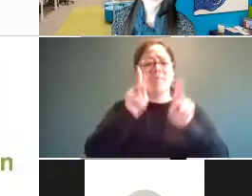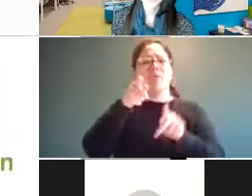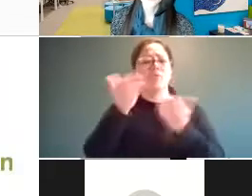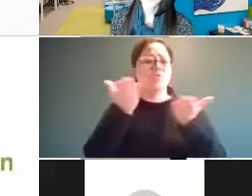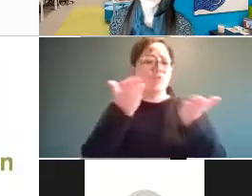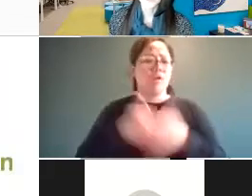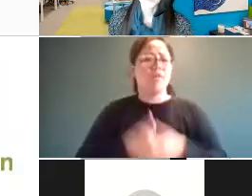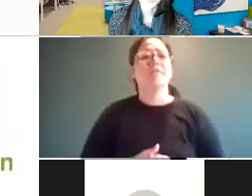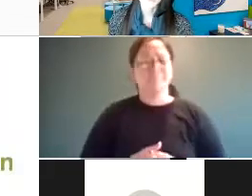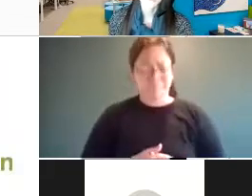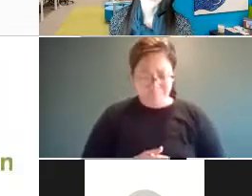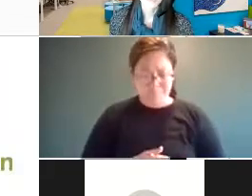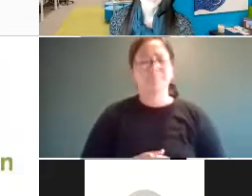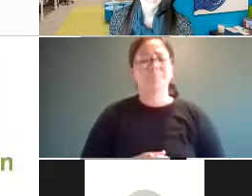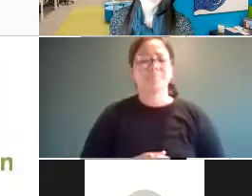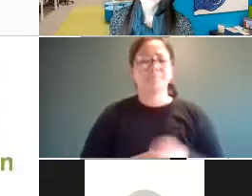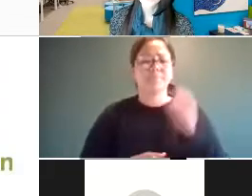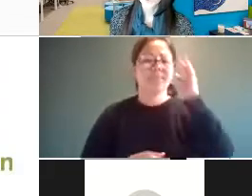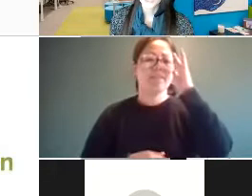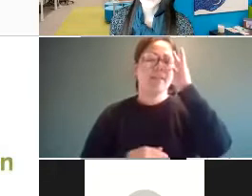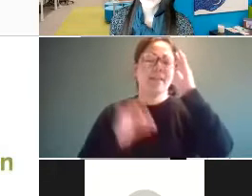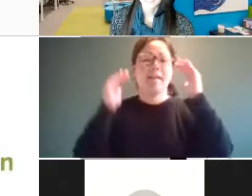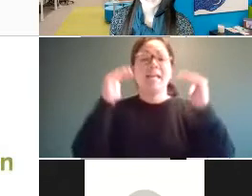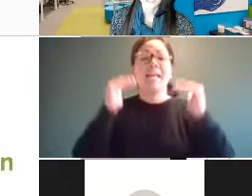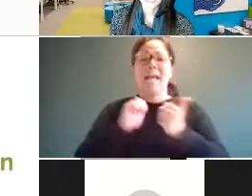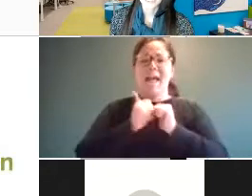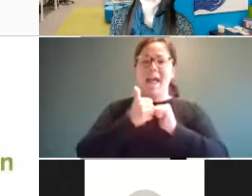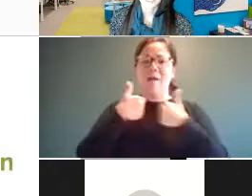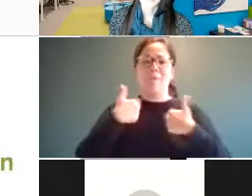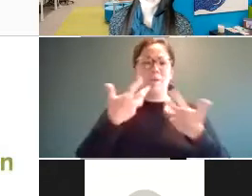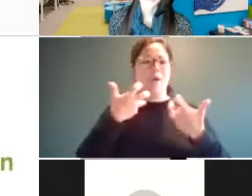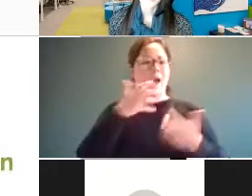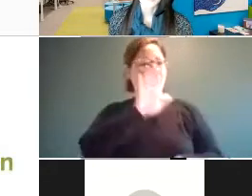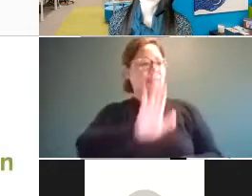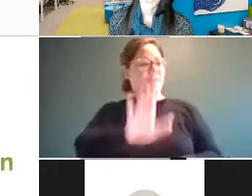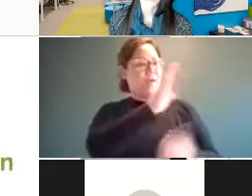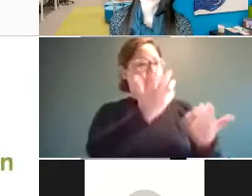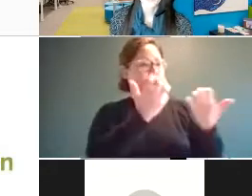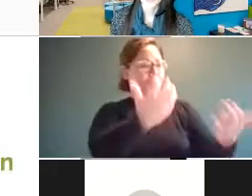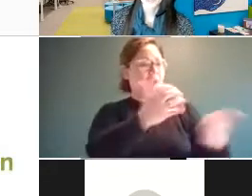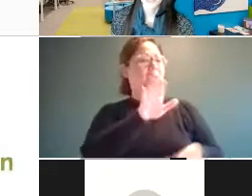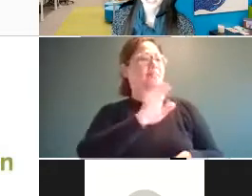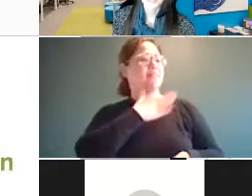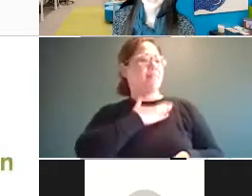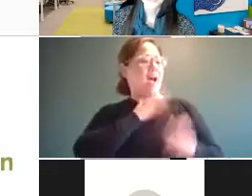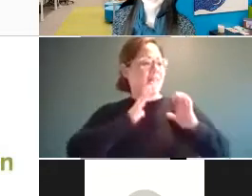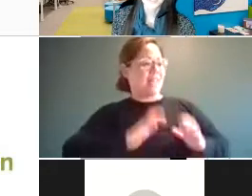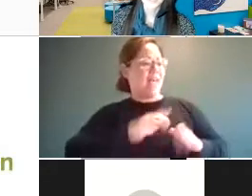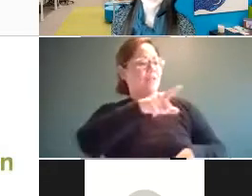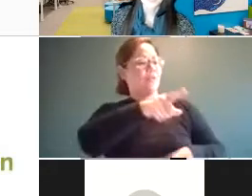and the languages that they speak. How do we want that audience, that client, to interact with our brand?